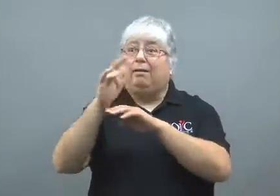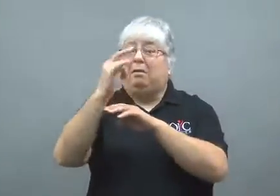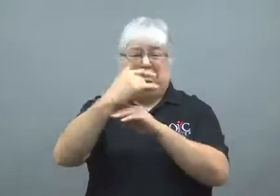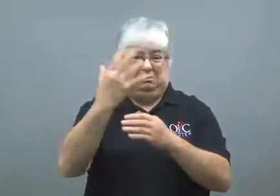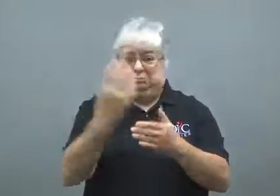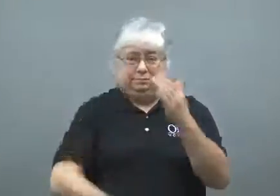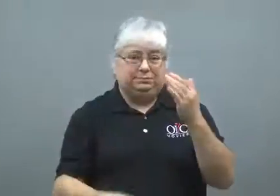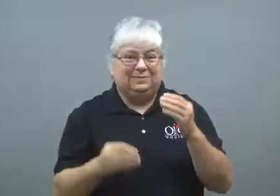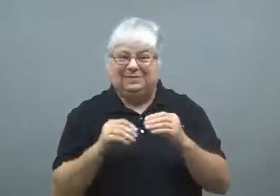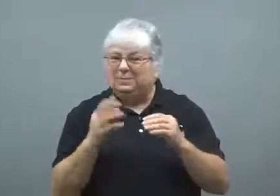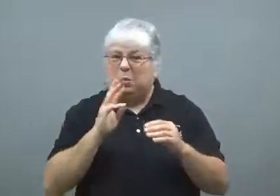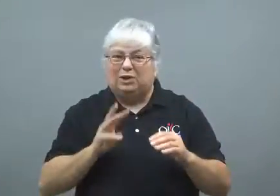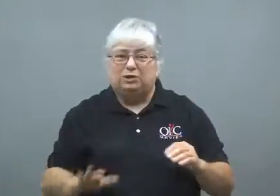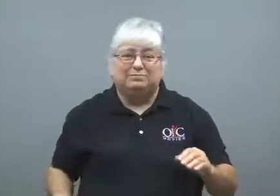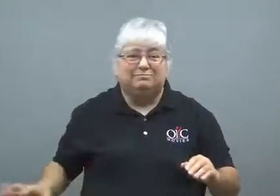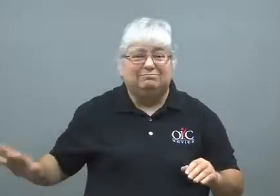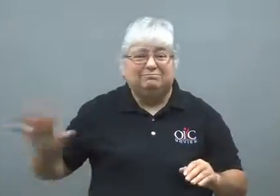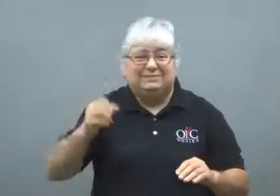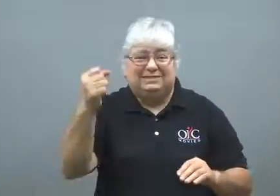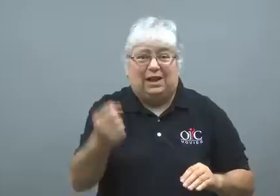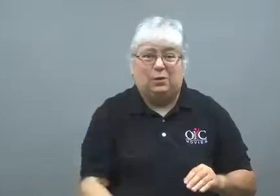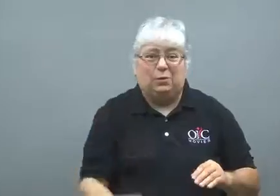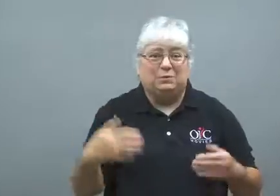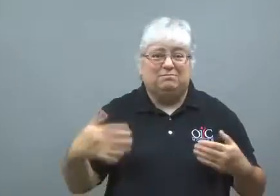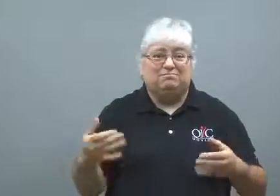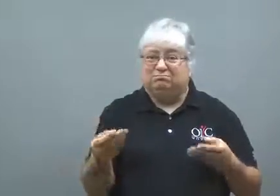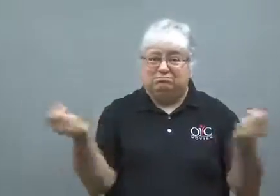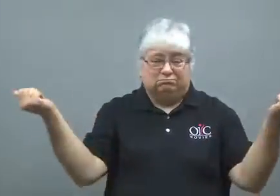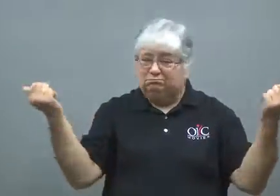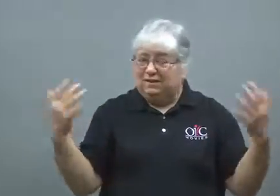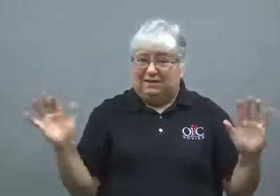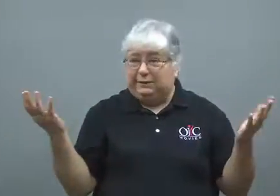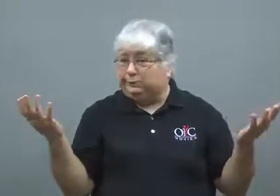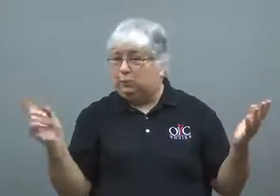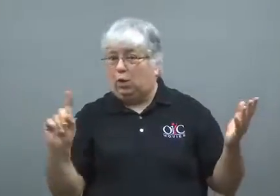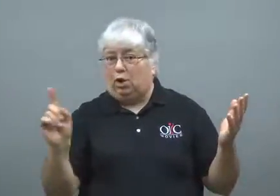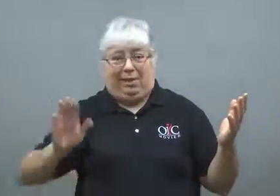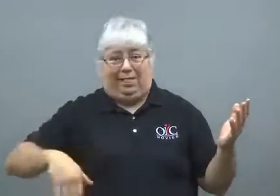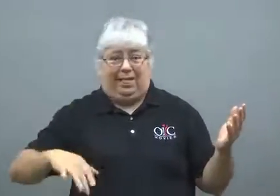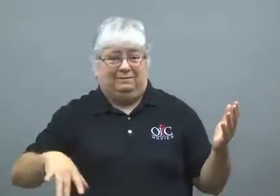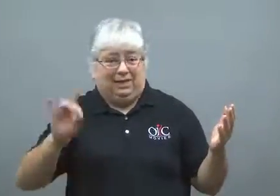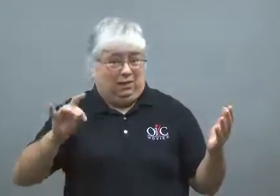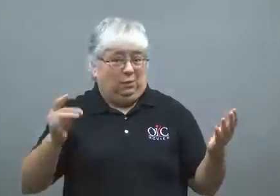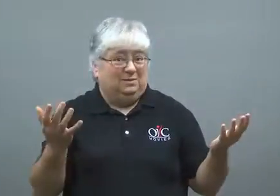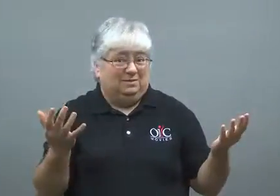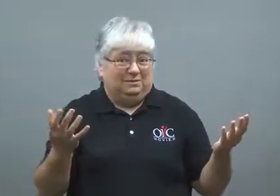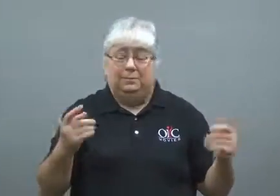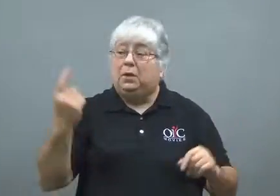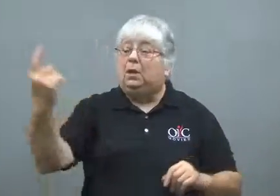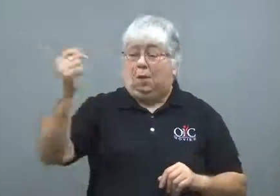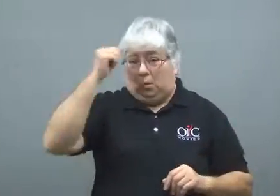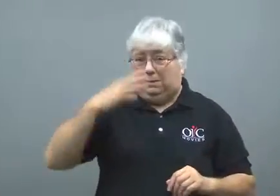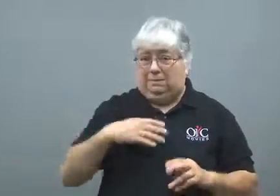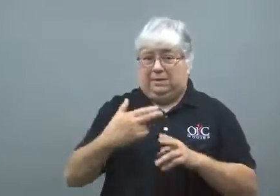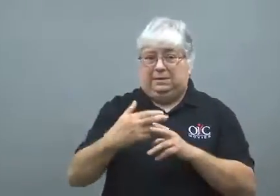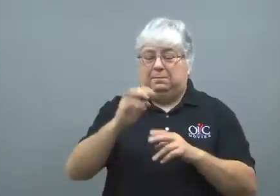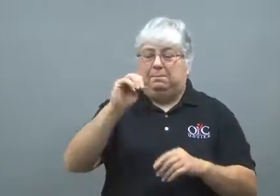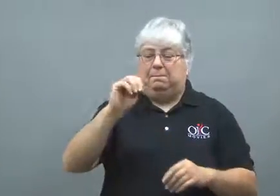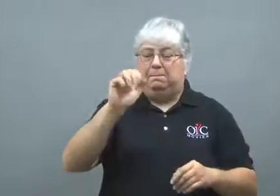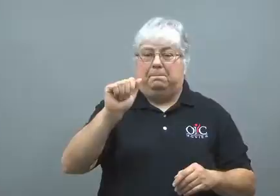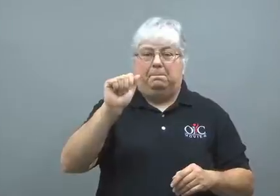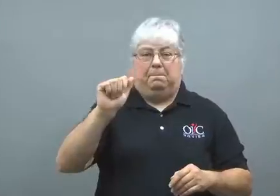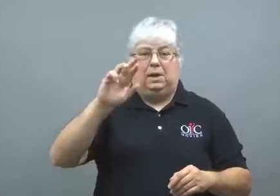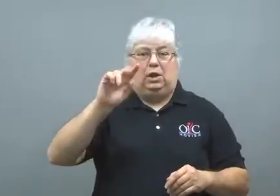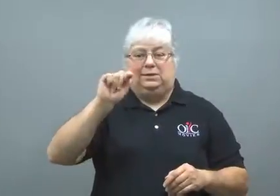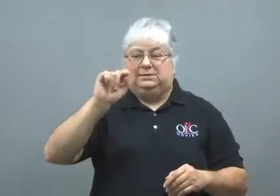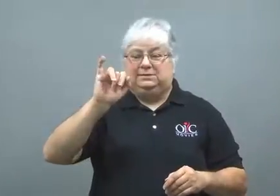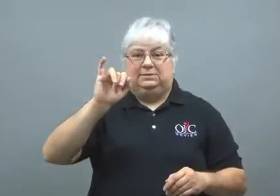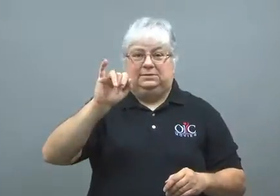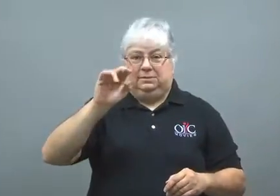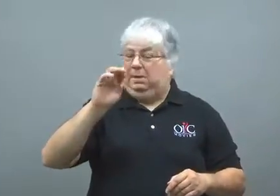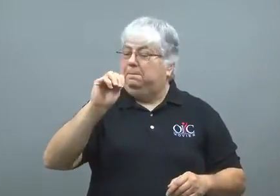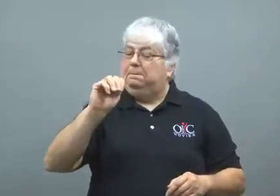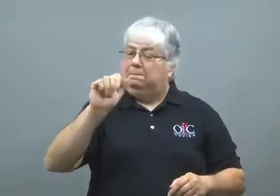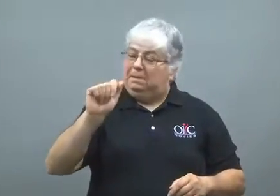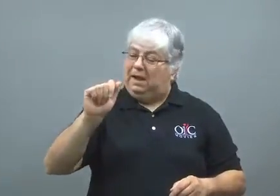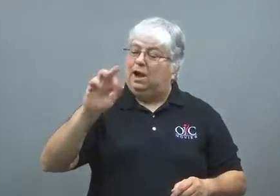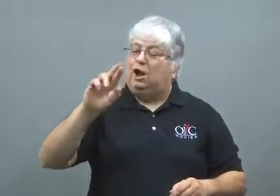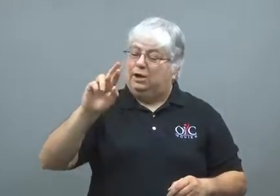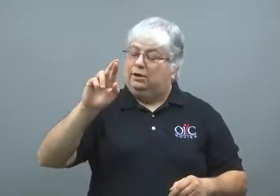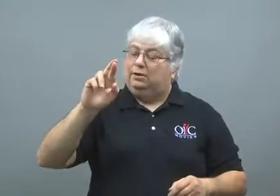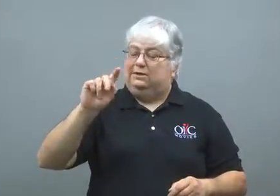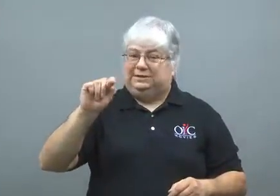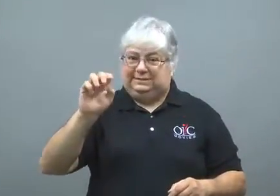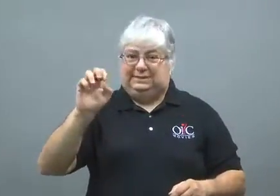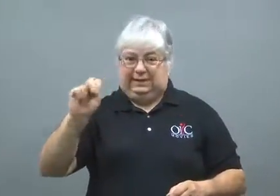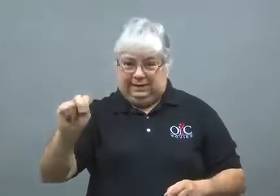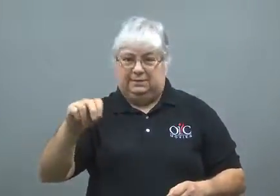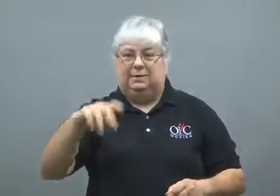disappeared in the ocean to the south, and hasn't been found yet.